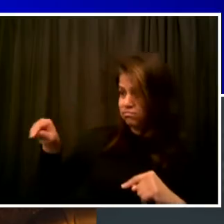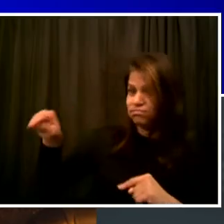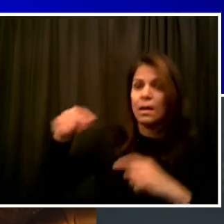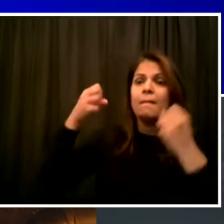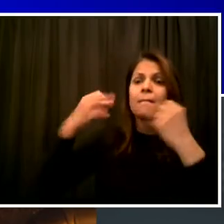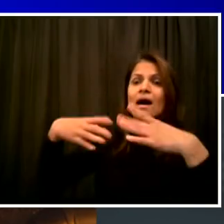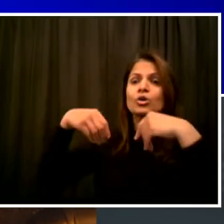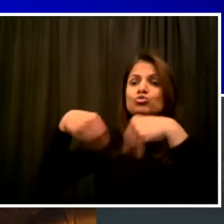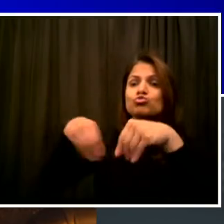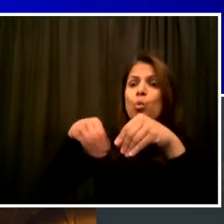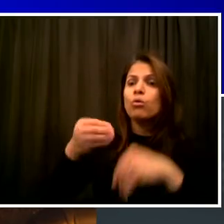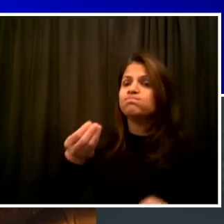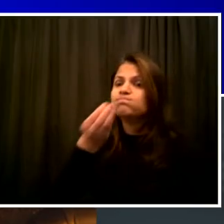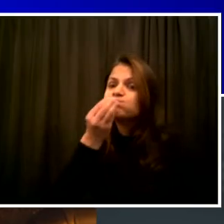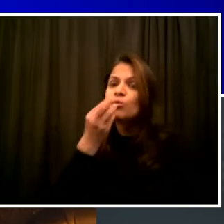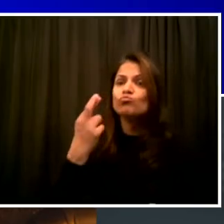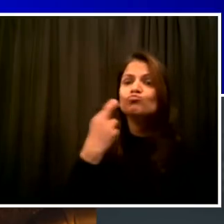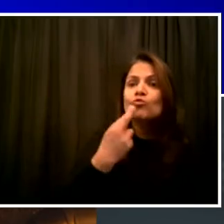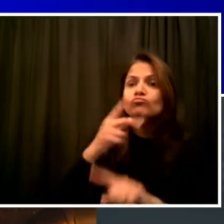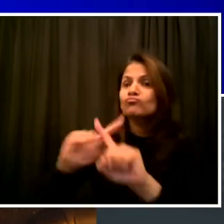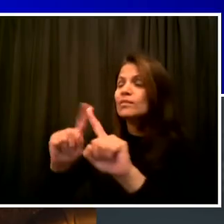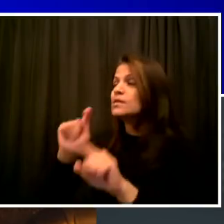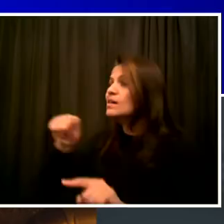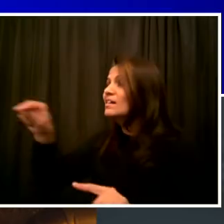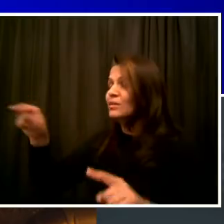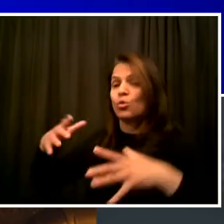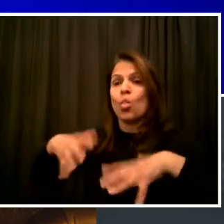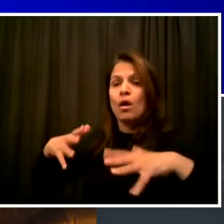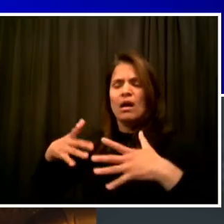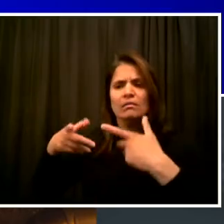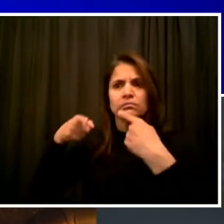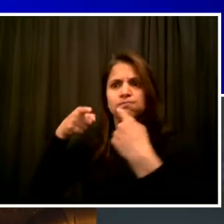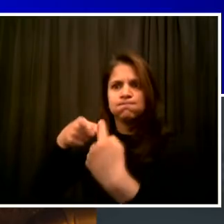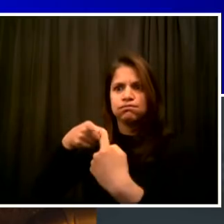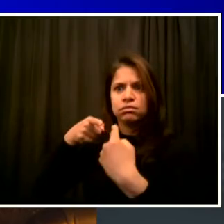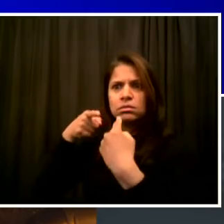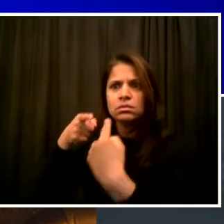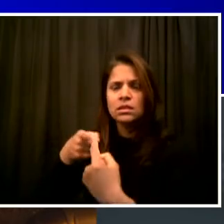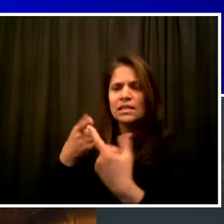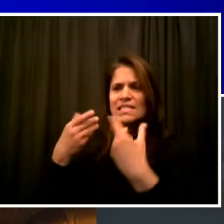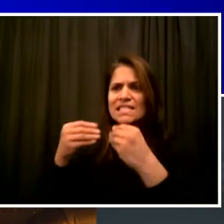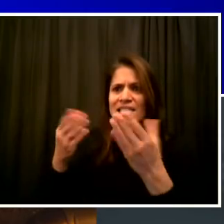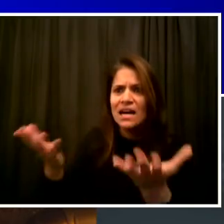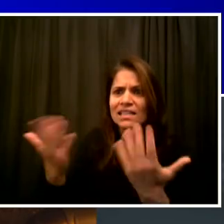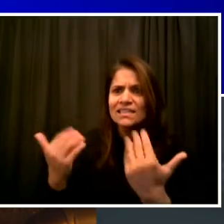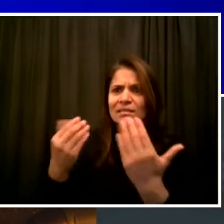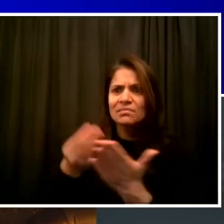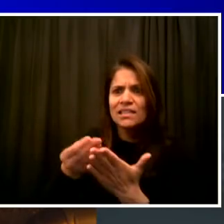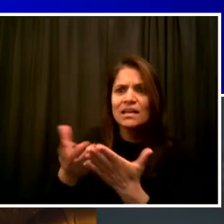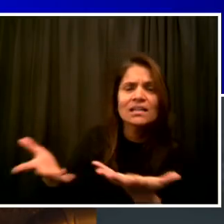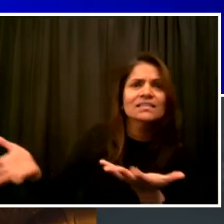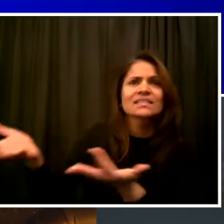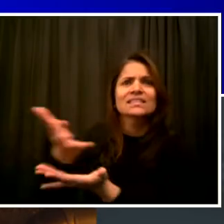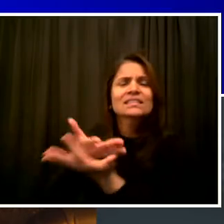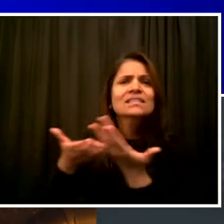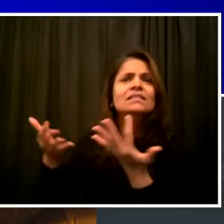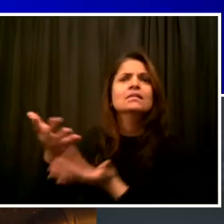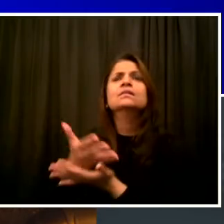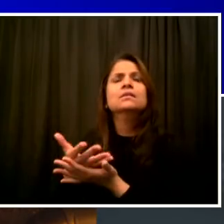ASIAN-AMERICAN COMMUNITY HAVE FFSUERED DISCRIMINATION THROUGHOUT. JUST WHOLLY UNACCEPTABLE. TO REMIND EVERYONE. WEWI FLLITGH